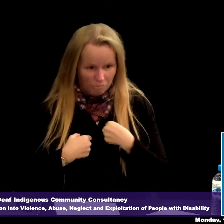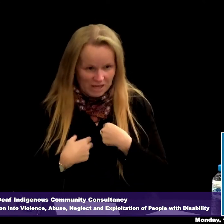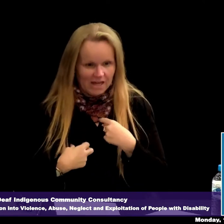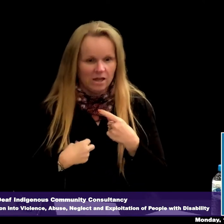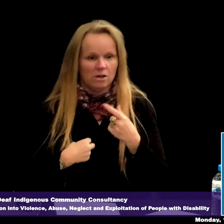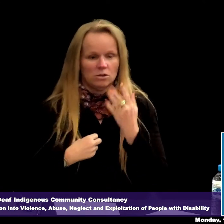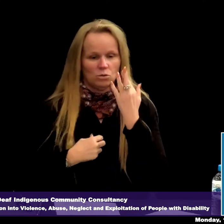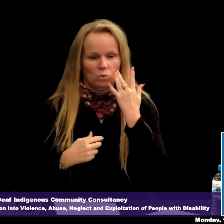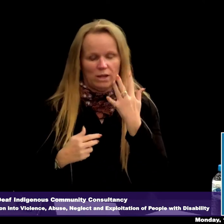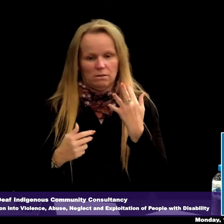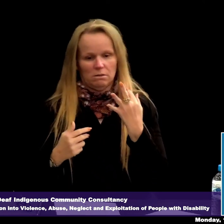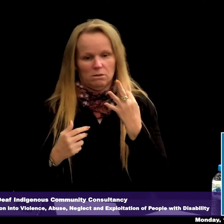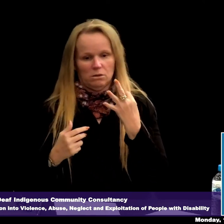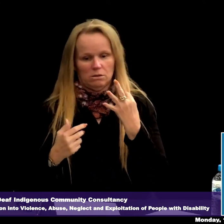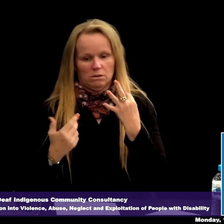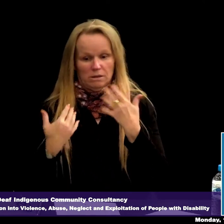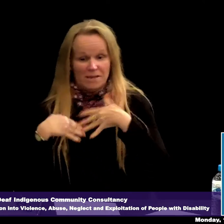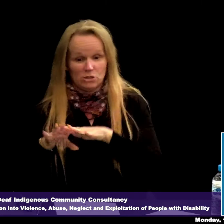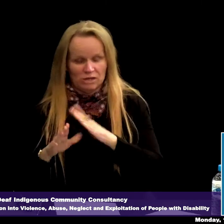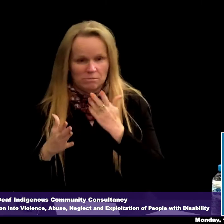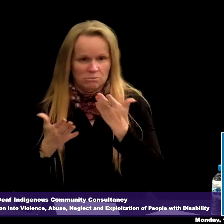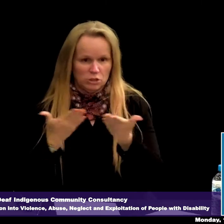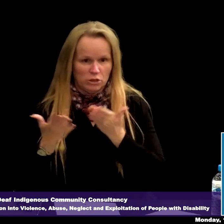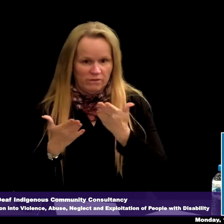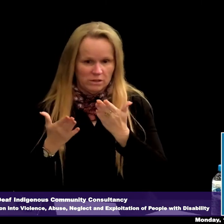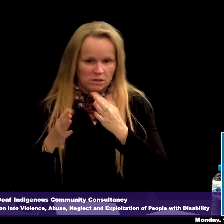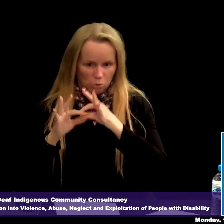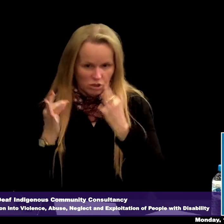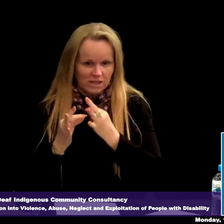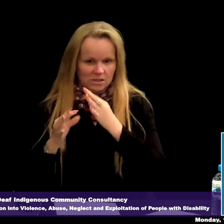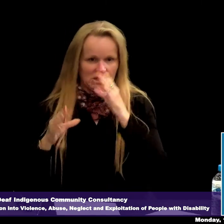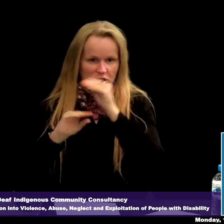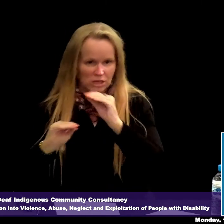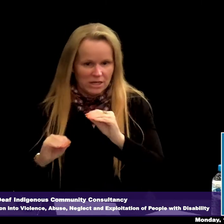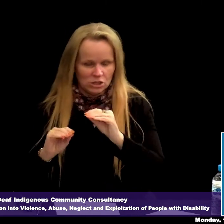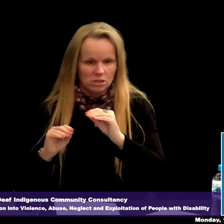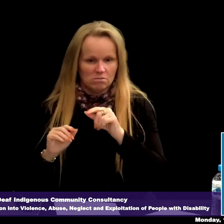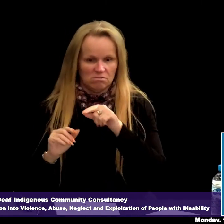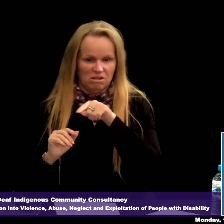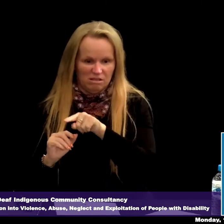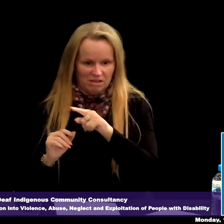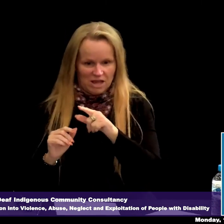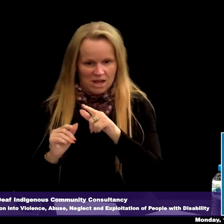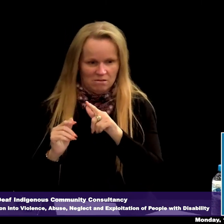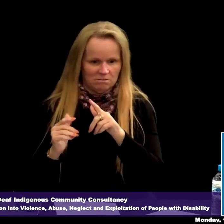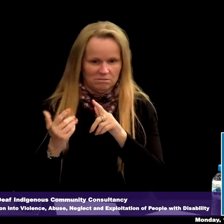So what was hard for me is, in a mainstream service environment and the education system,